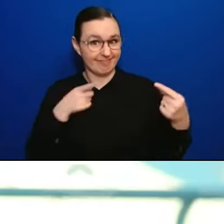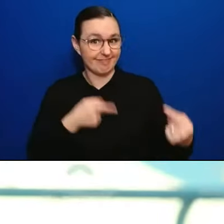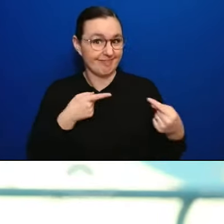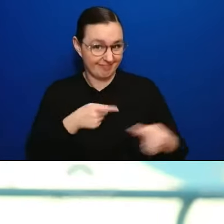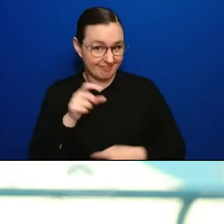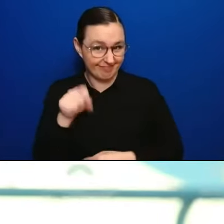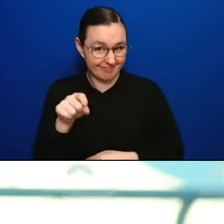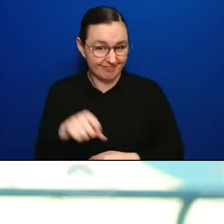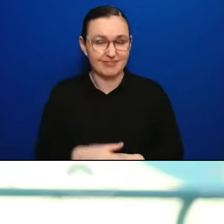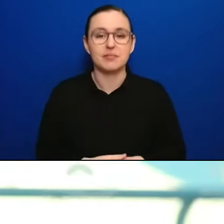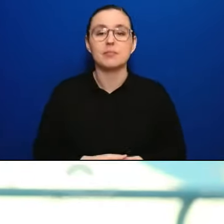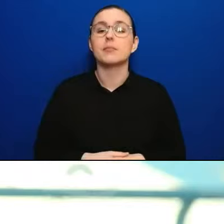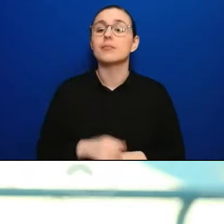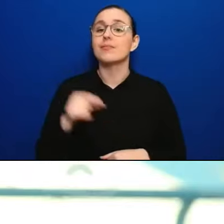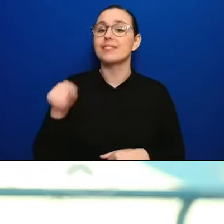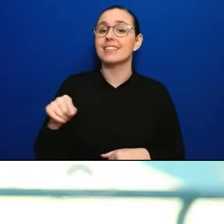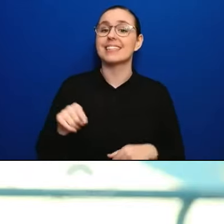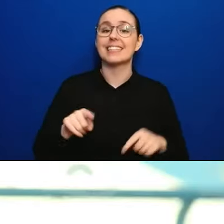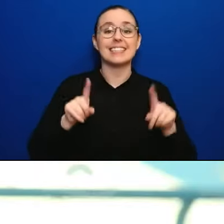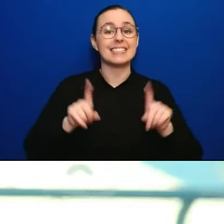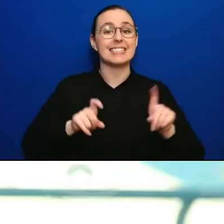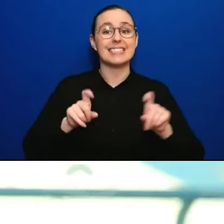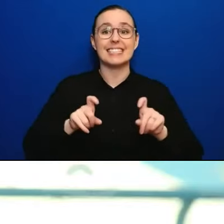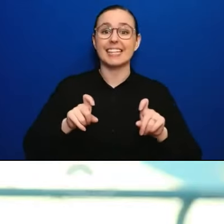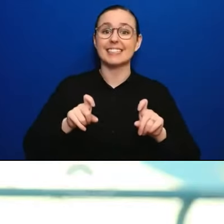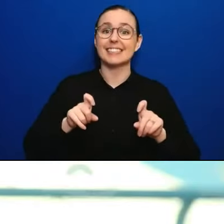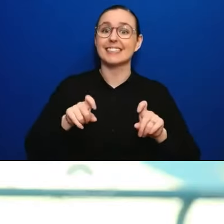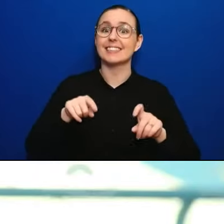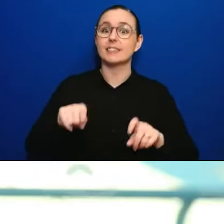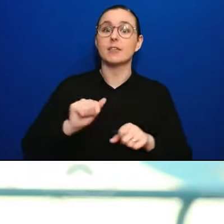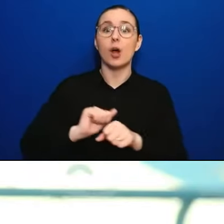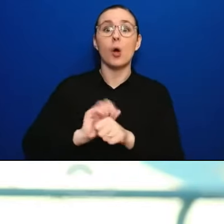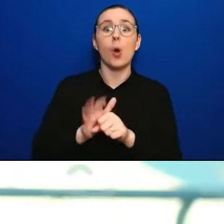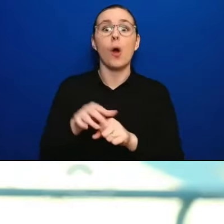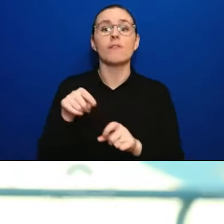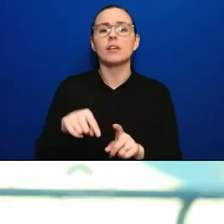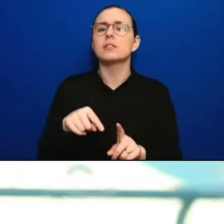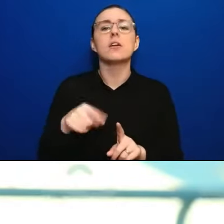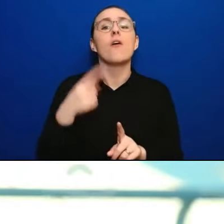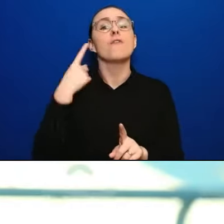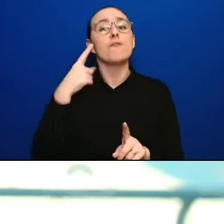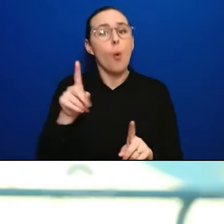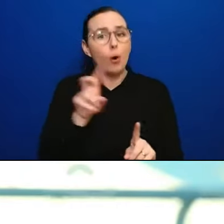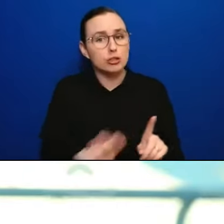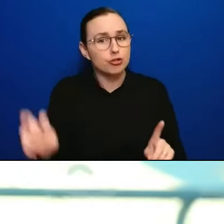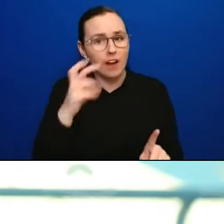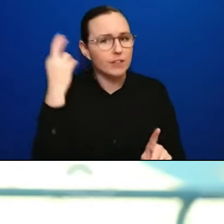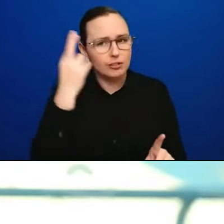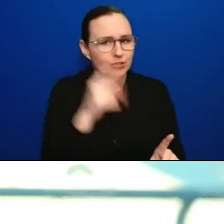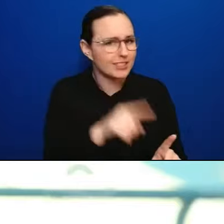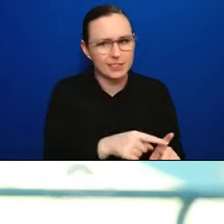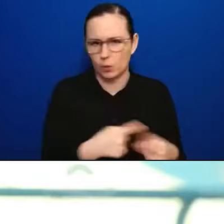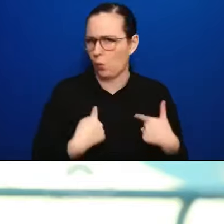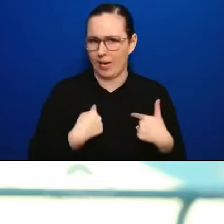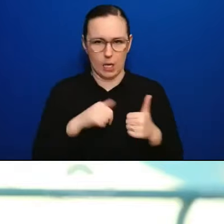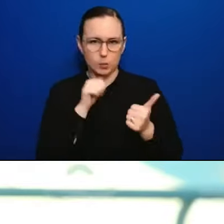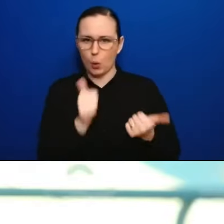And yes, there are some -- I will say that the publicly funded testing system is not